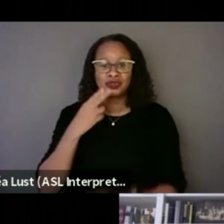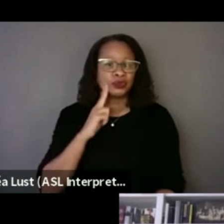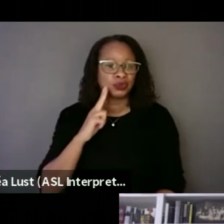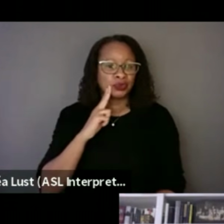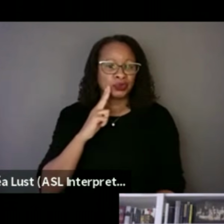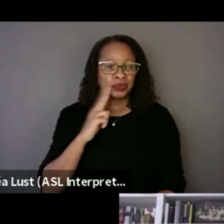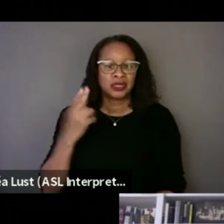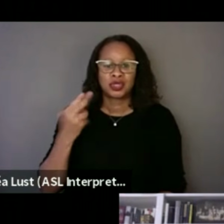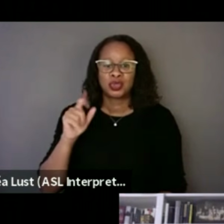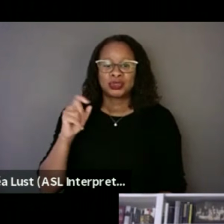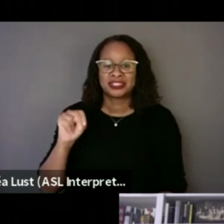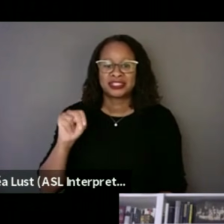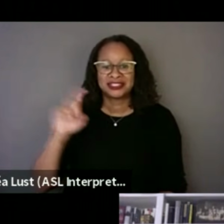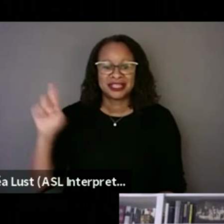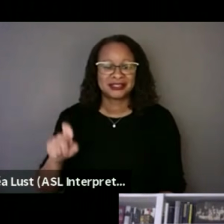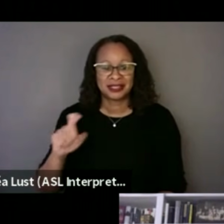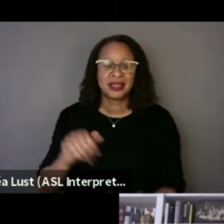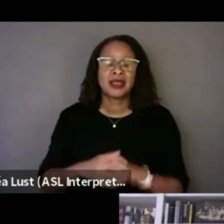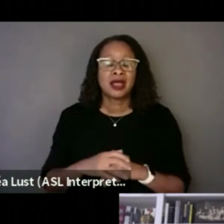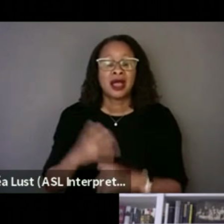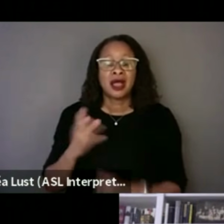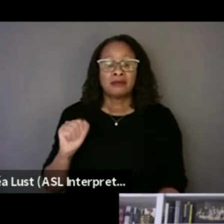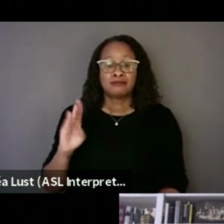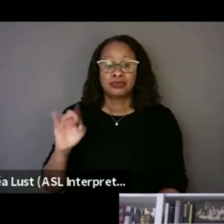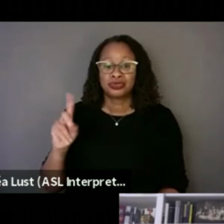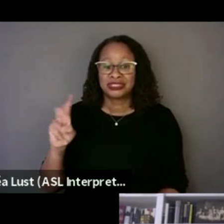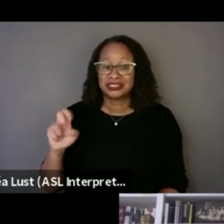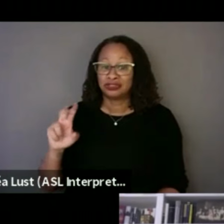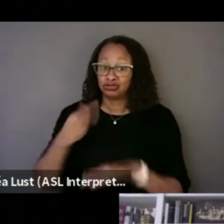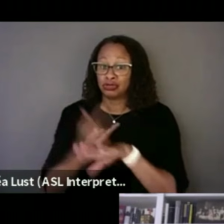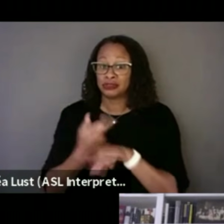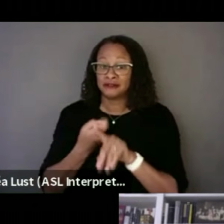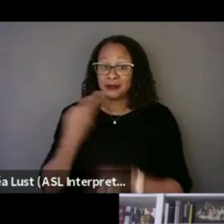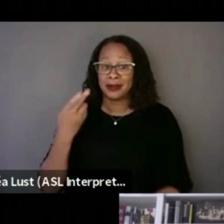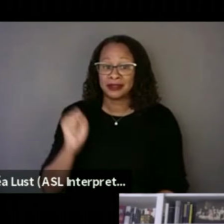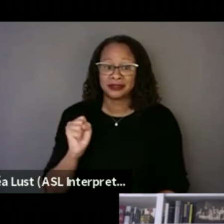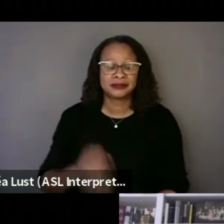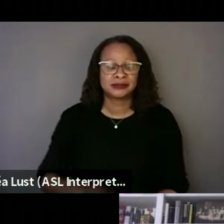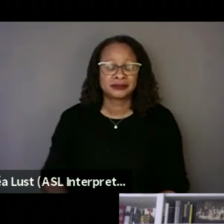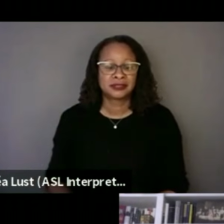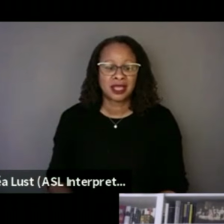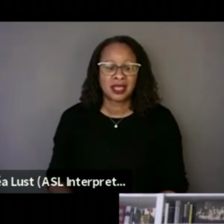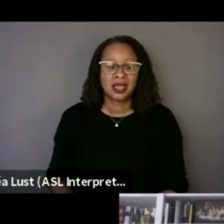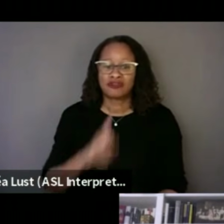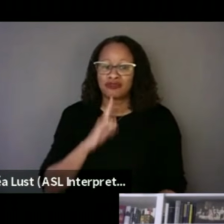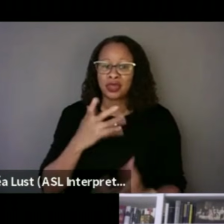And Abudi graduated from high school, and is looking at, really wants to go to a four-year college.